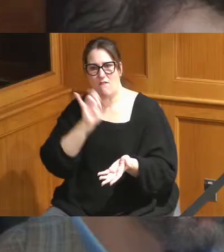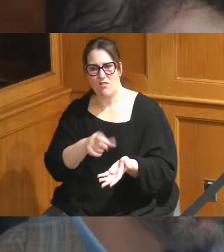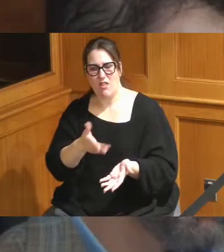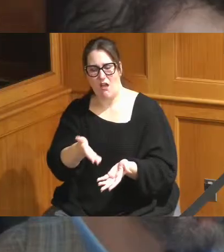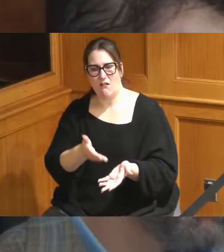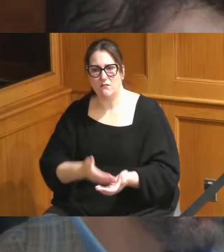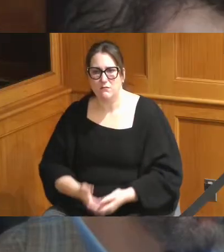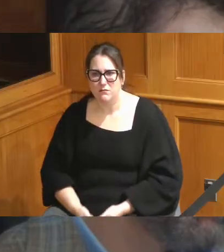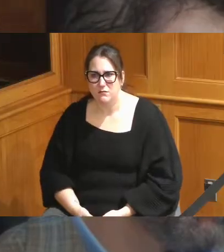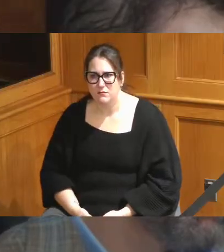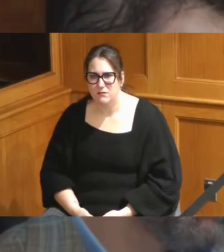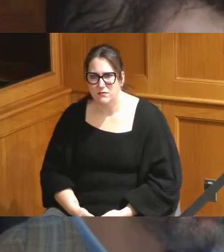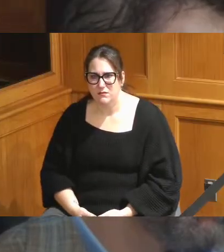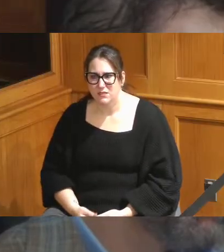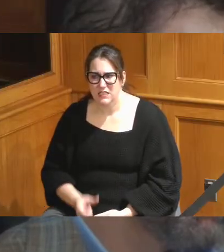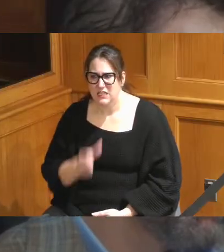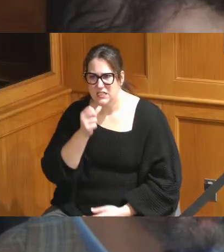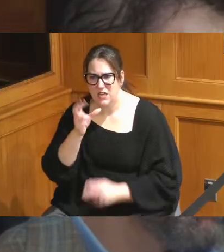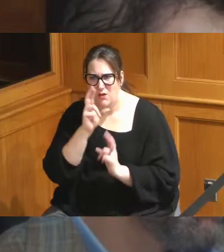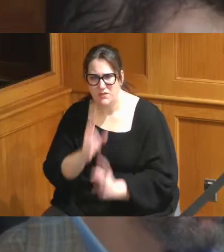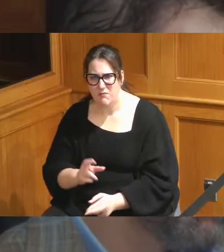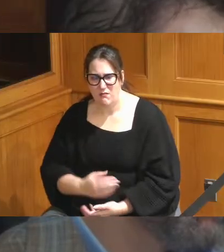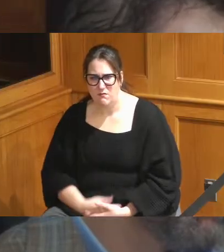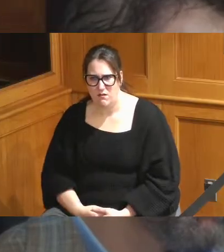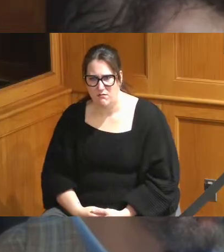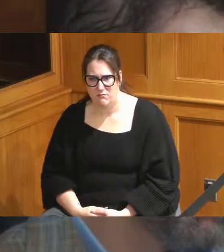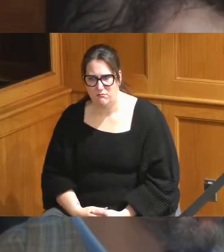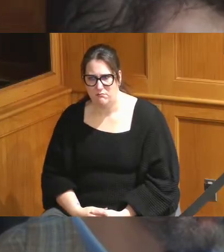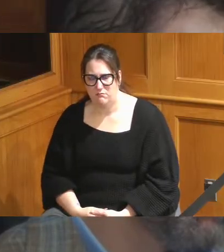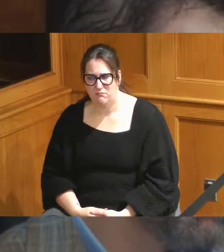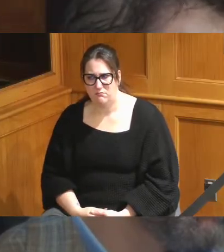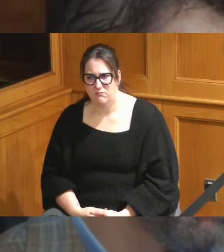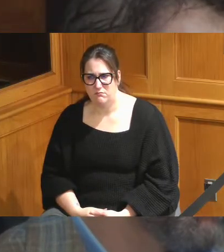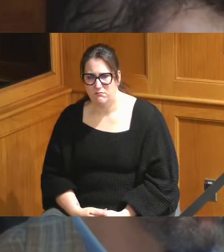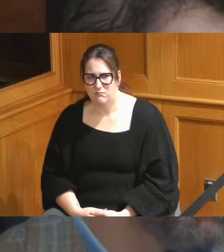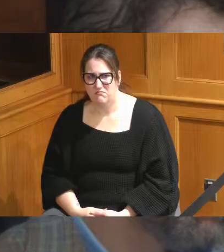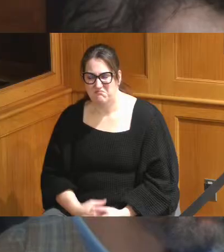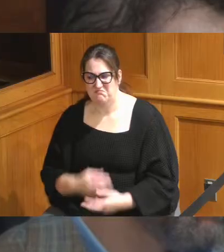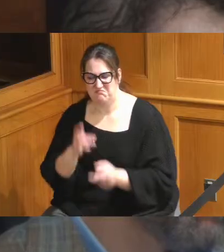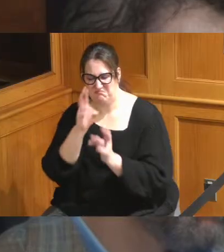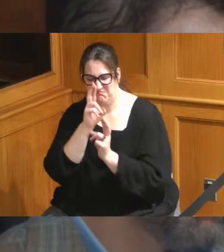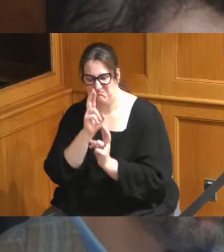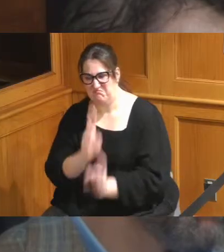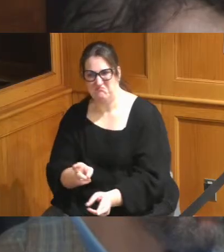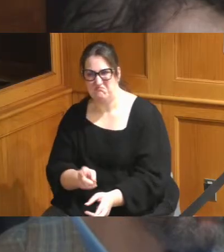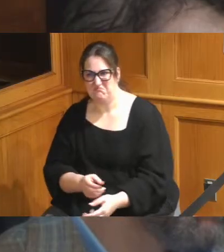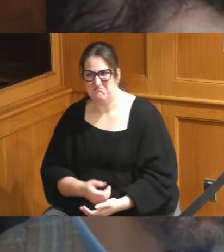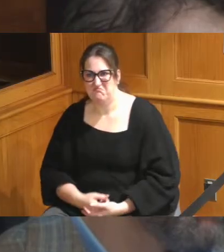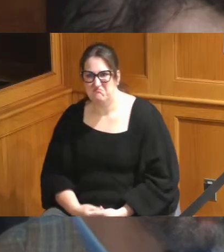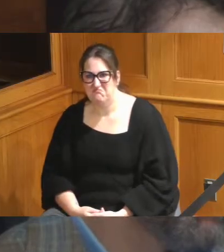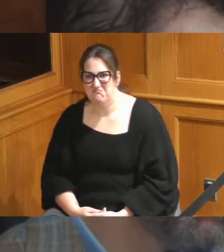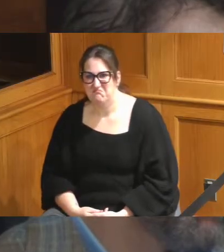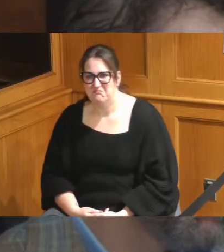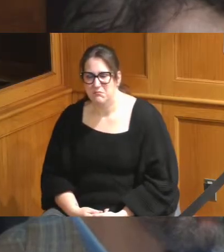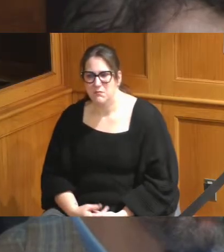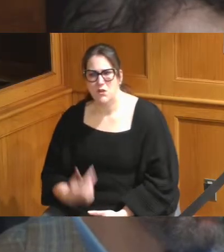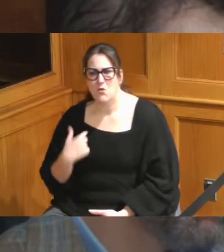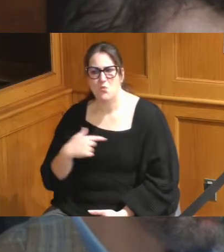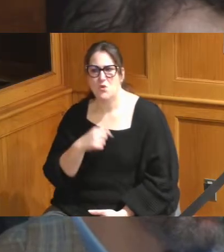think it's downright disrespectful. It's downright disrespectful. We wouldn't do it for anything